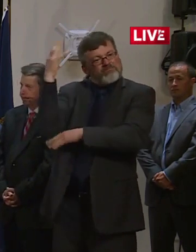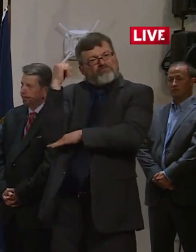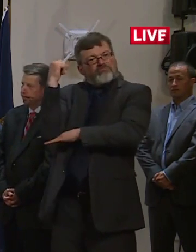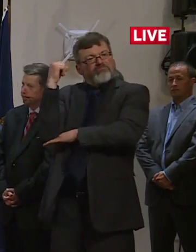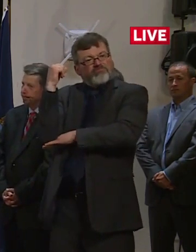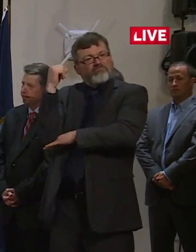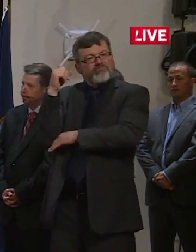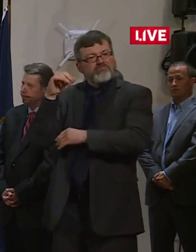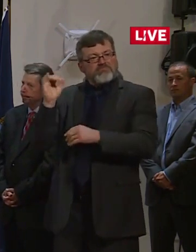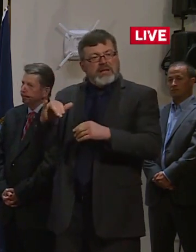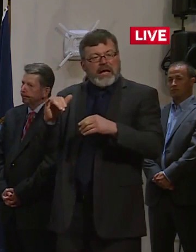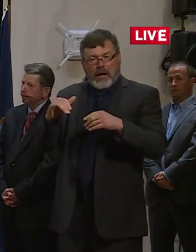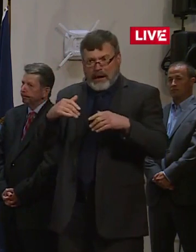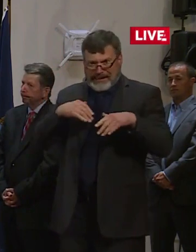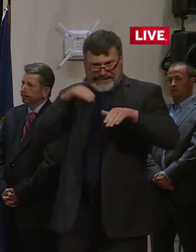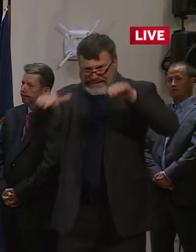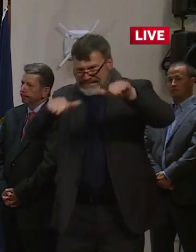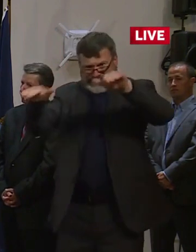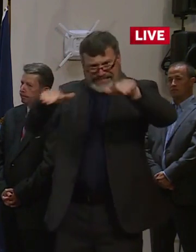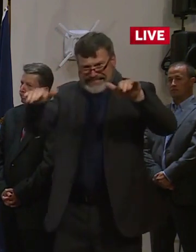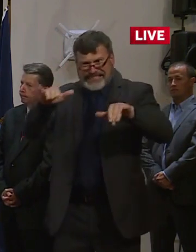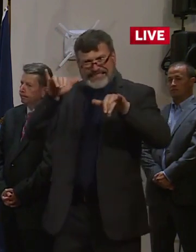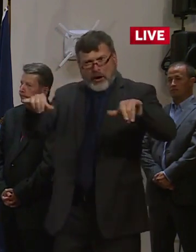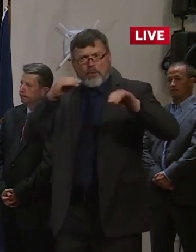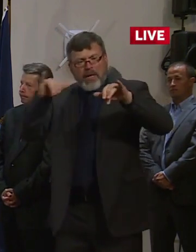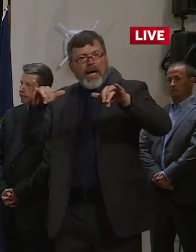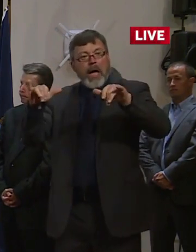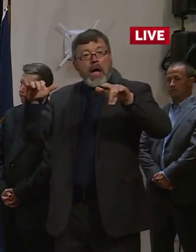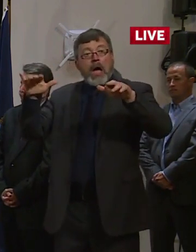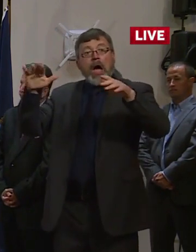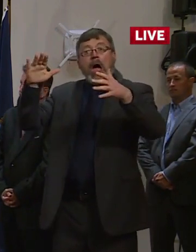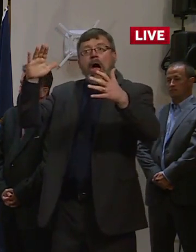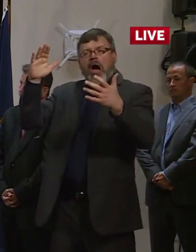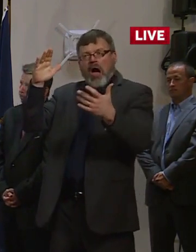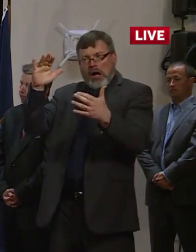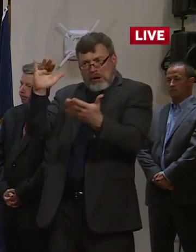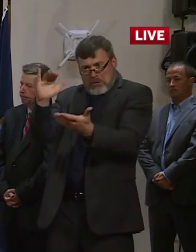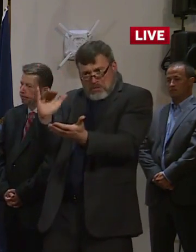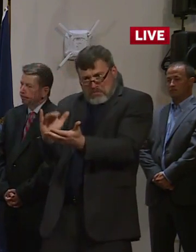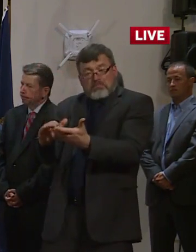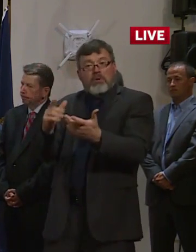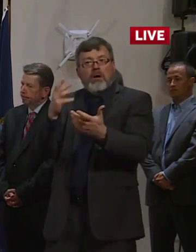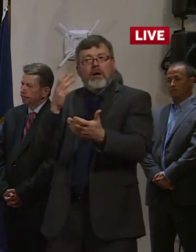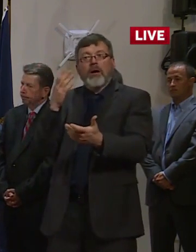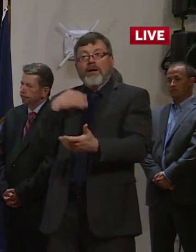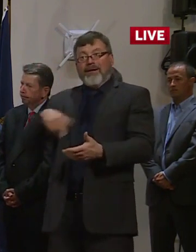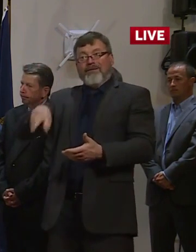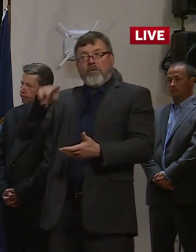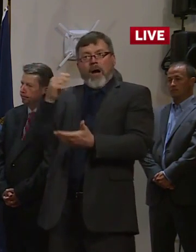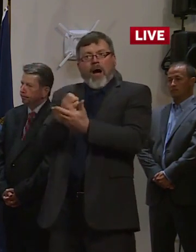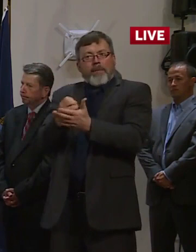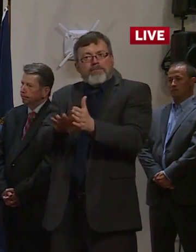KEEP IN MIND, THIS IS AFTER WE ENDED STAY AT HOME, STAY SEAF,